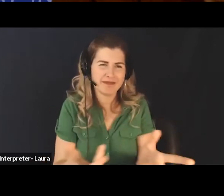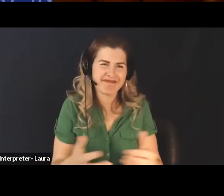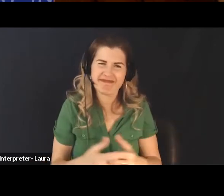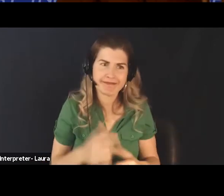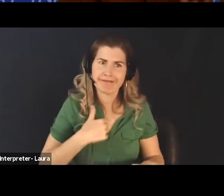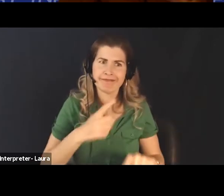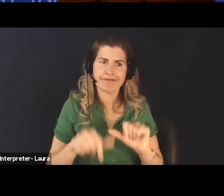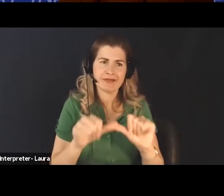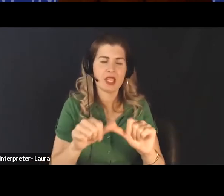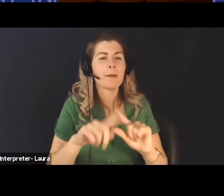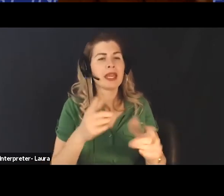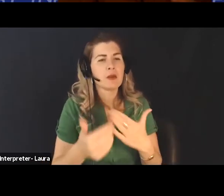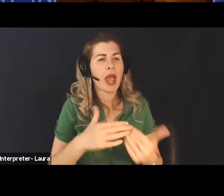going like this forever.